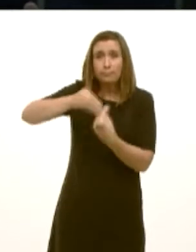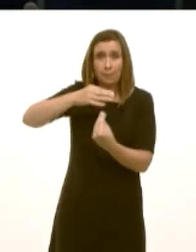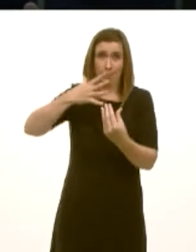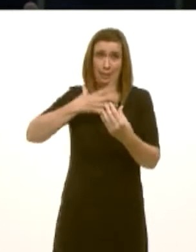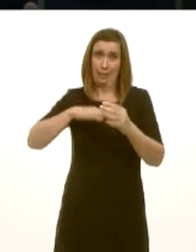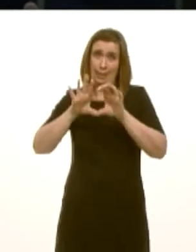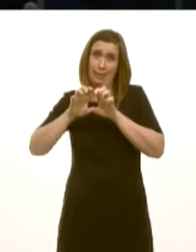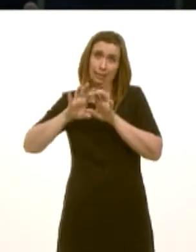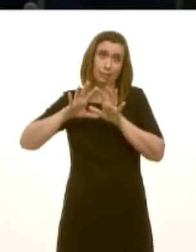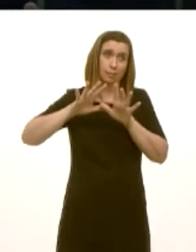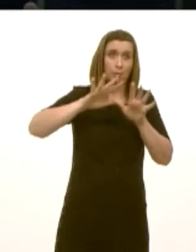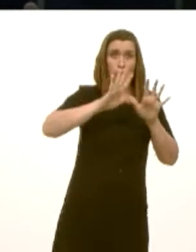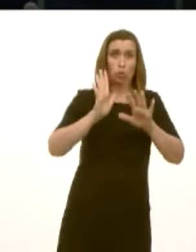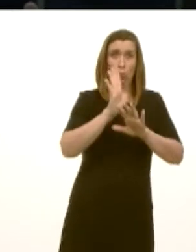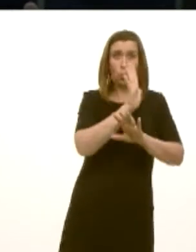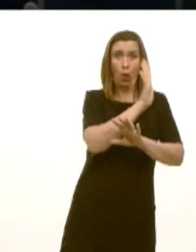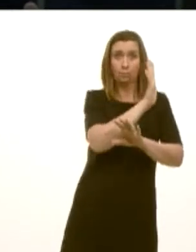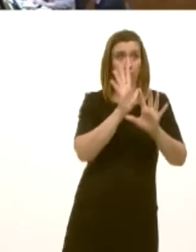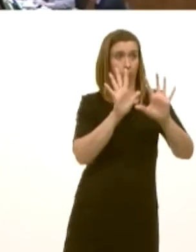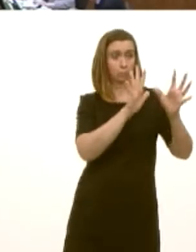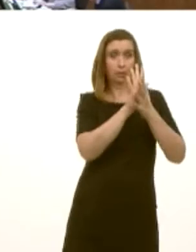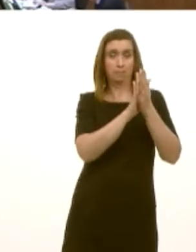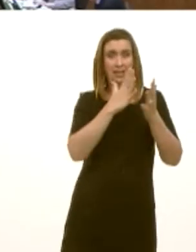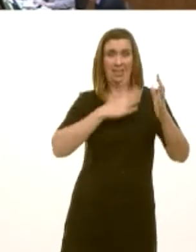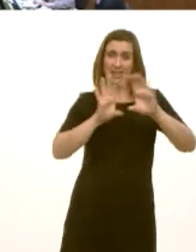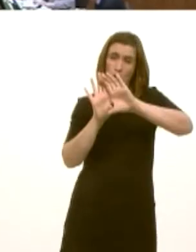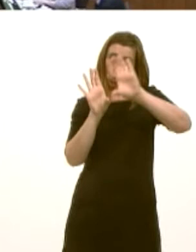that, of course, would help to create this economic powerhouse across north Wales that we are all keen to see?